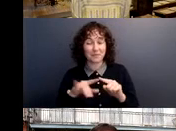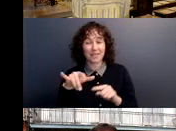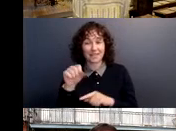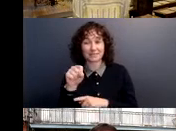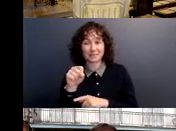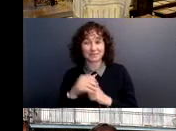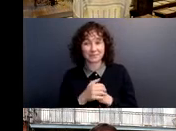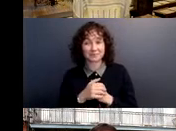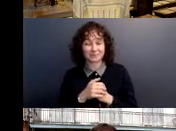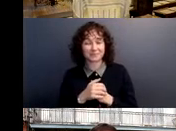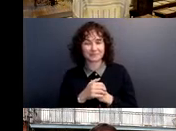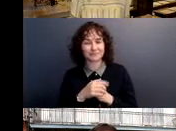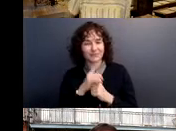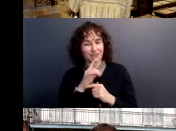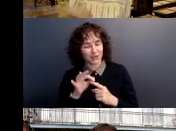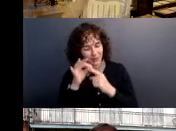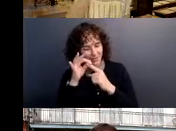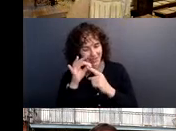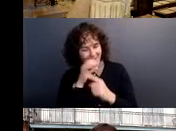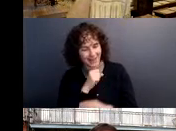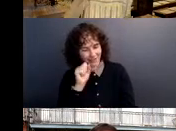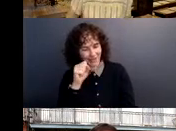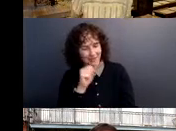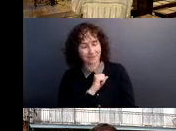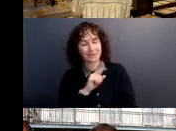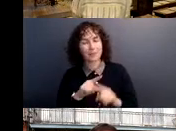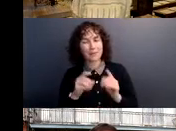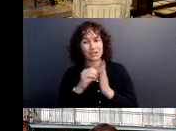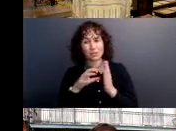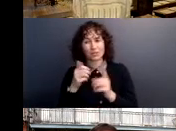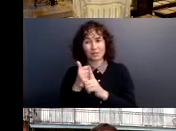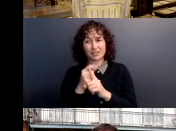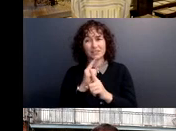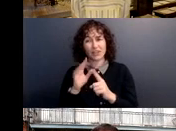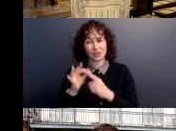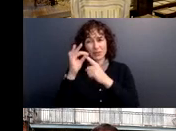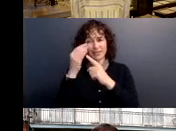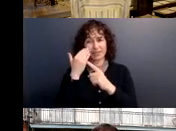it is a very unique time, but students are very unique. You have to handle them that way.